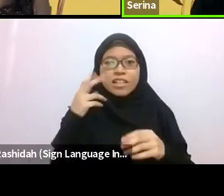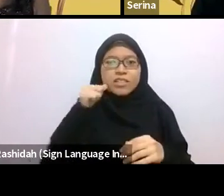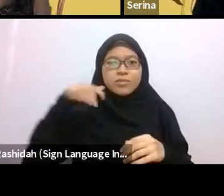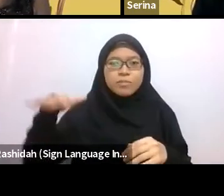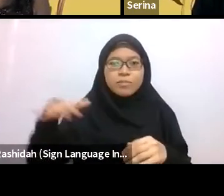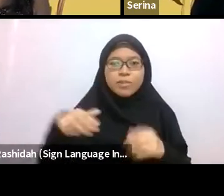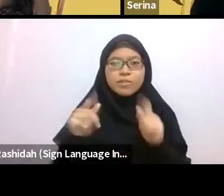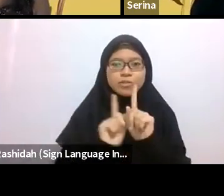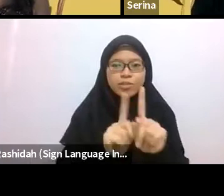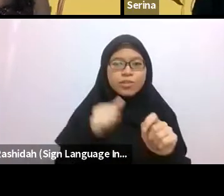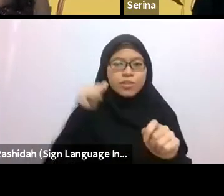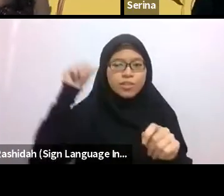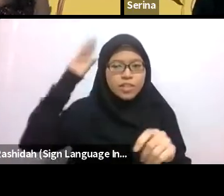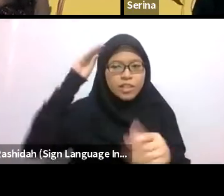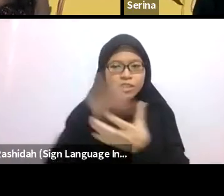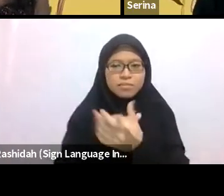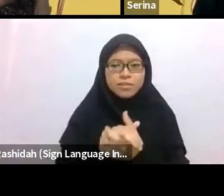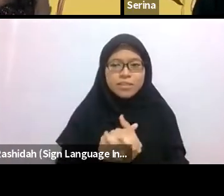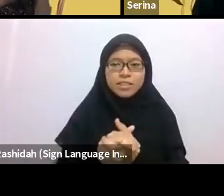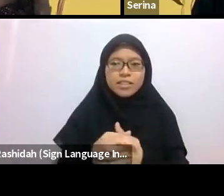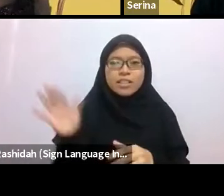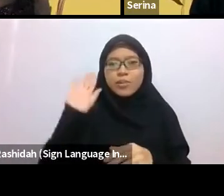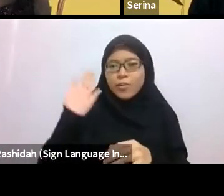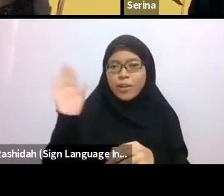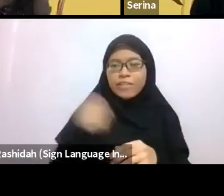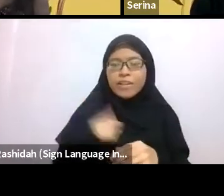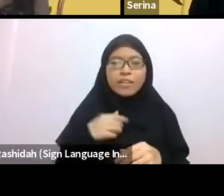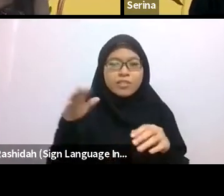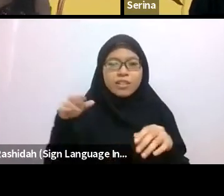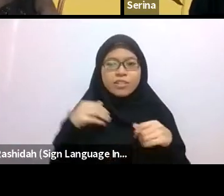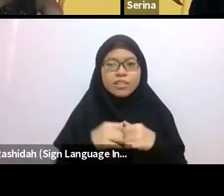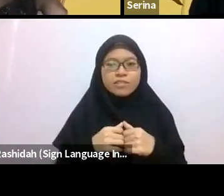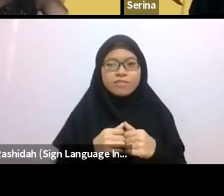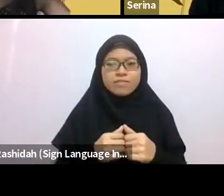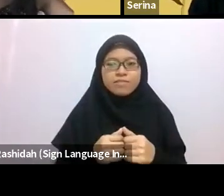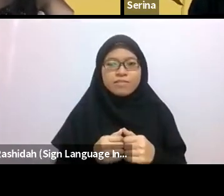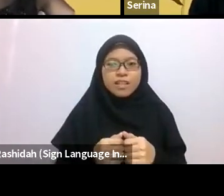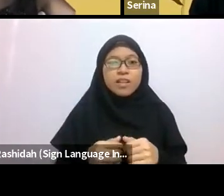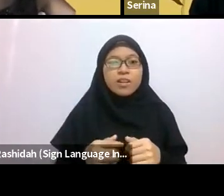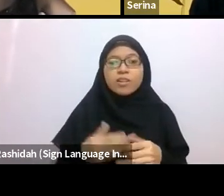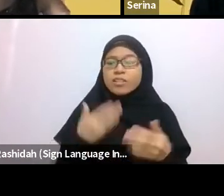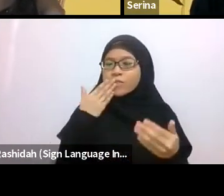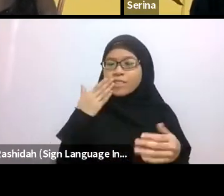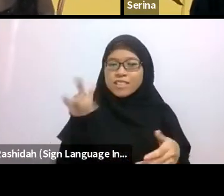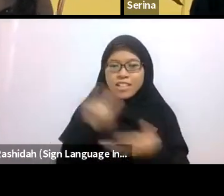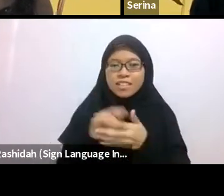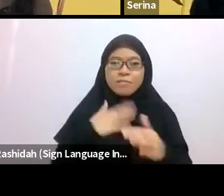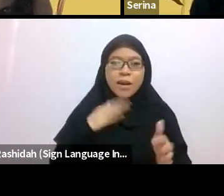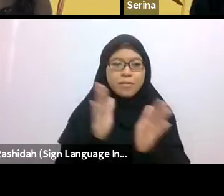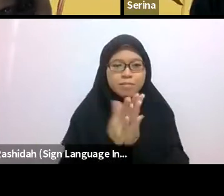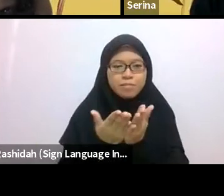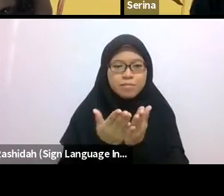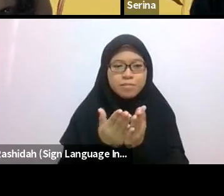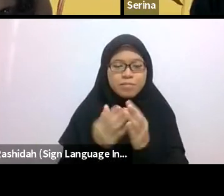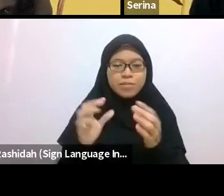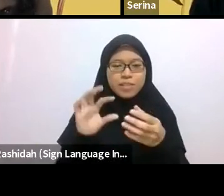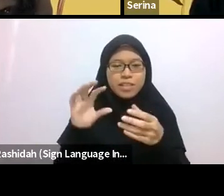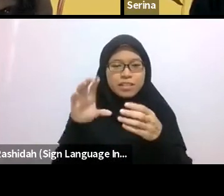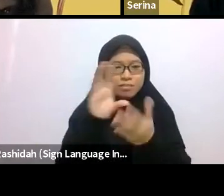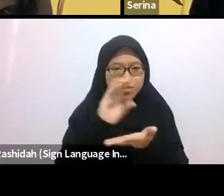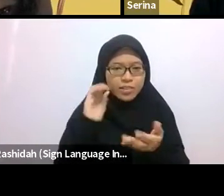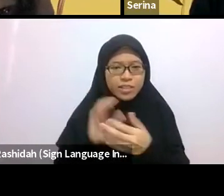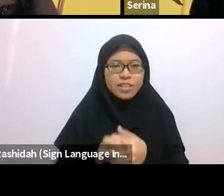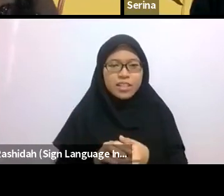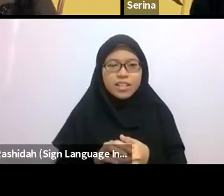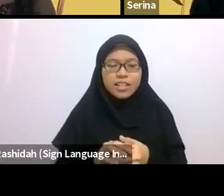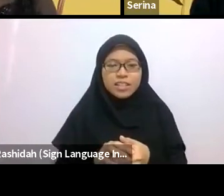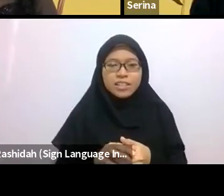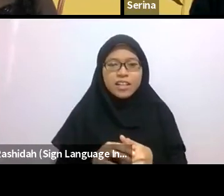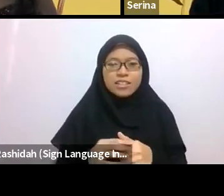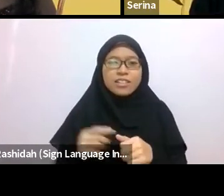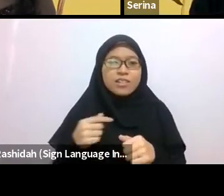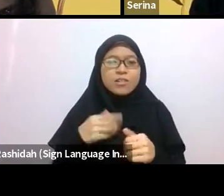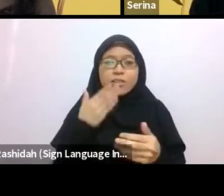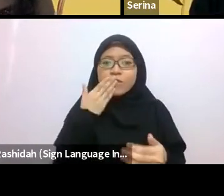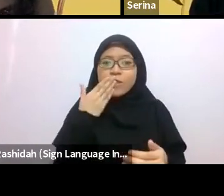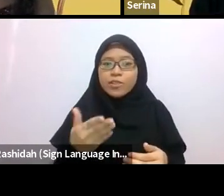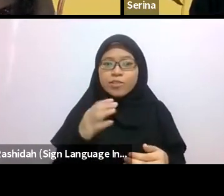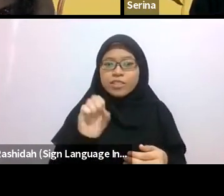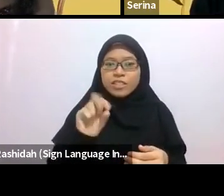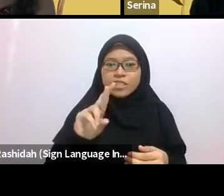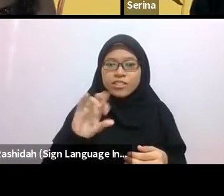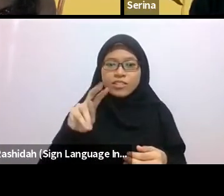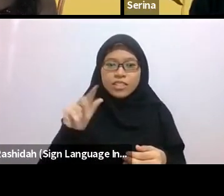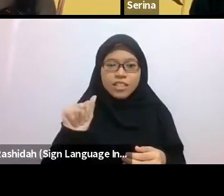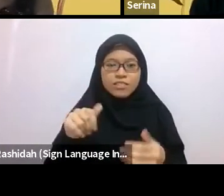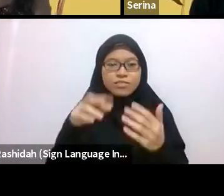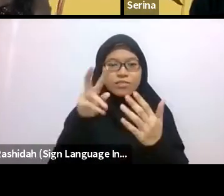Thanks so much Serina, I really like what you just read. And I think your essay really encapsulates the whole idea of what making kin is about.